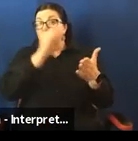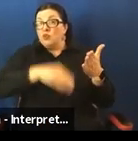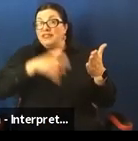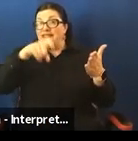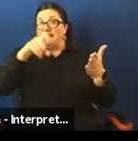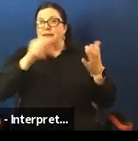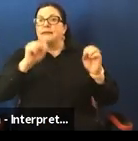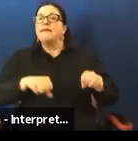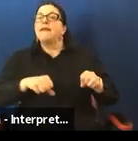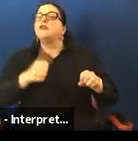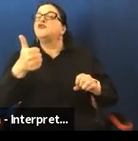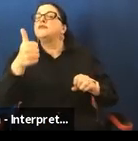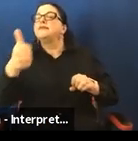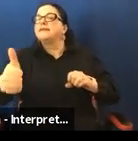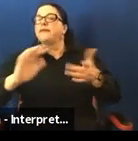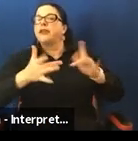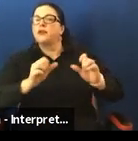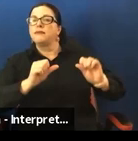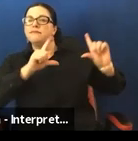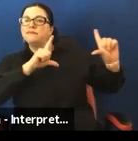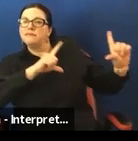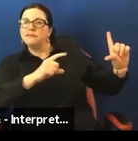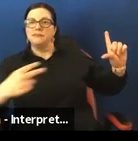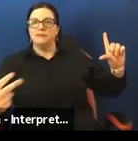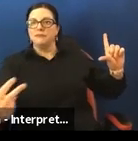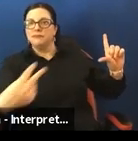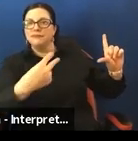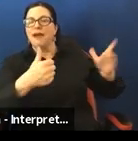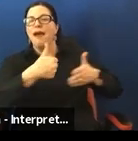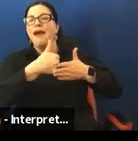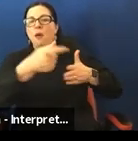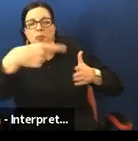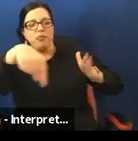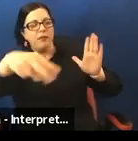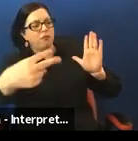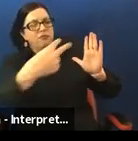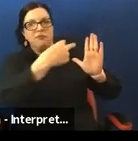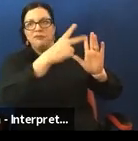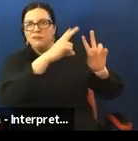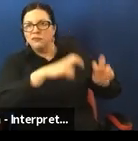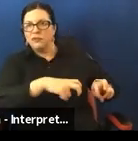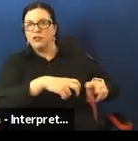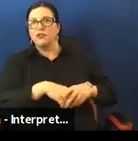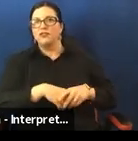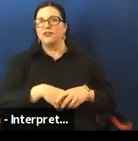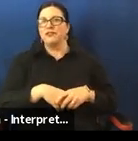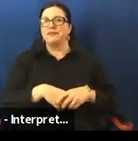Jason Williams: So last thing I want to talk about and then open it up for questions, that sort of thing. Can we volunteer with these organizations. That's a good question. I'm not sure.